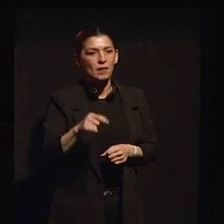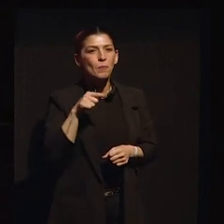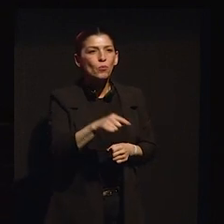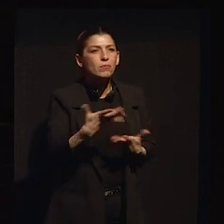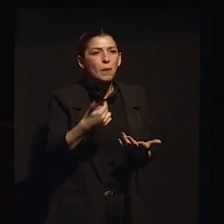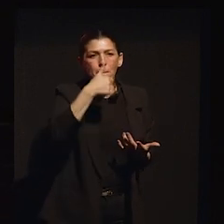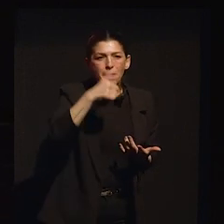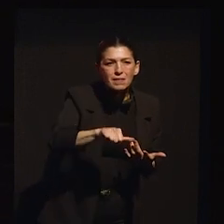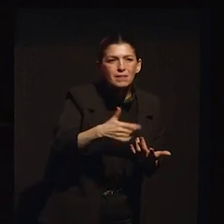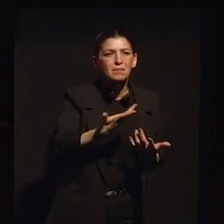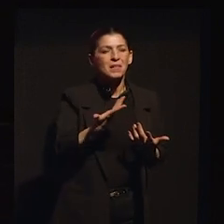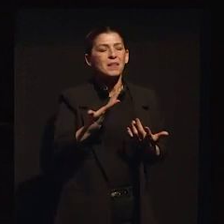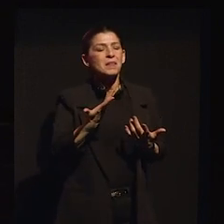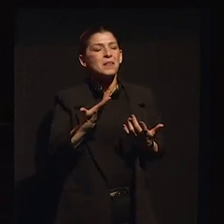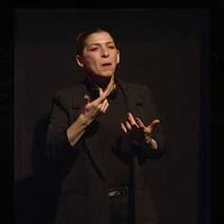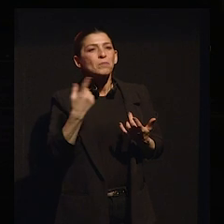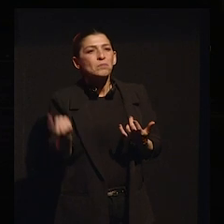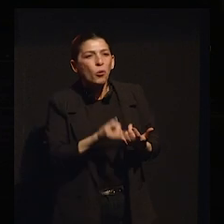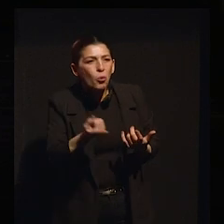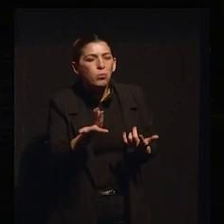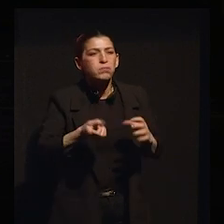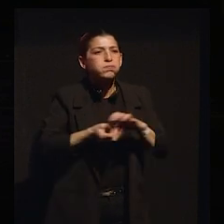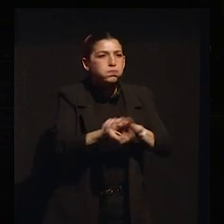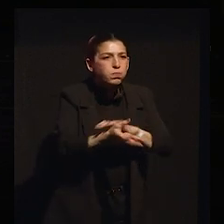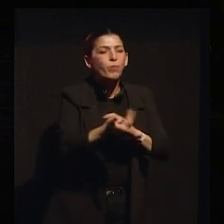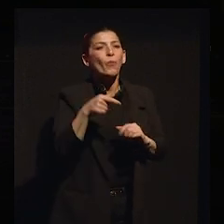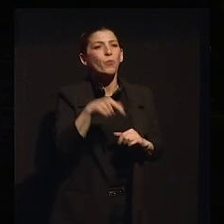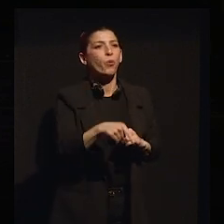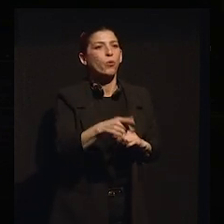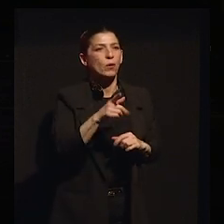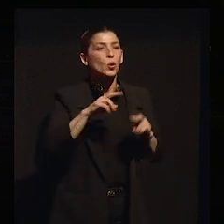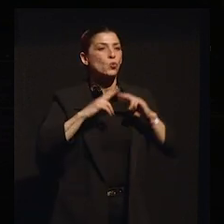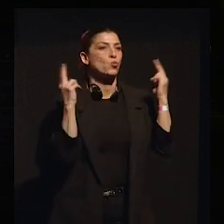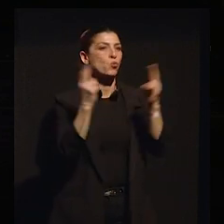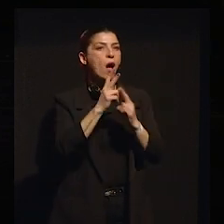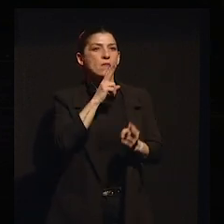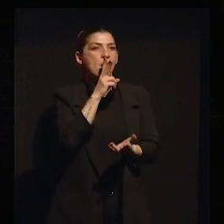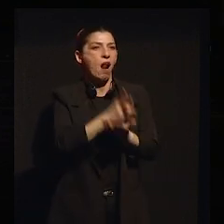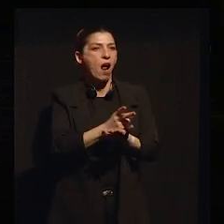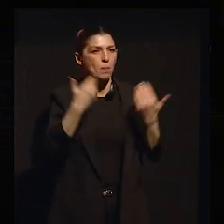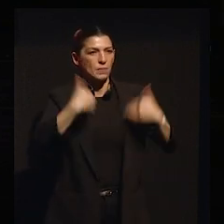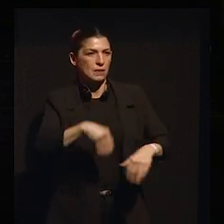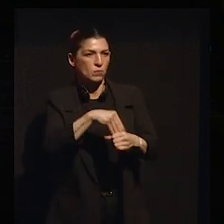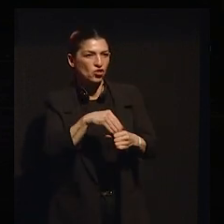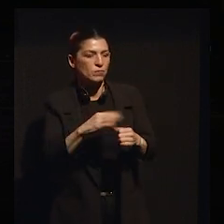the first one is pollution. The fuel problem is solved by a lot of big executives